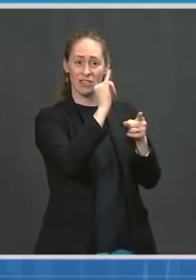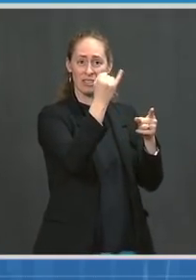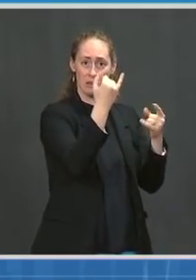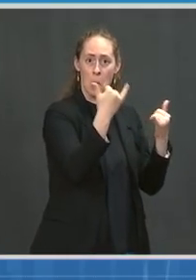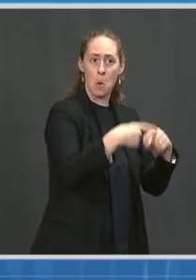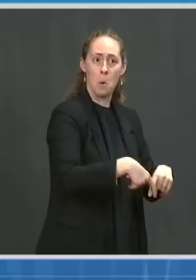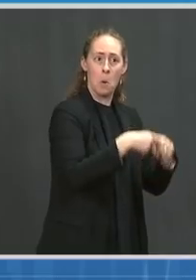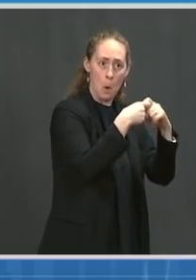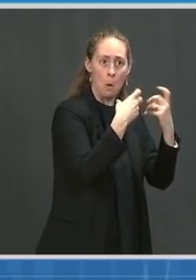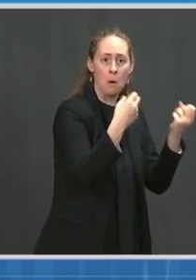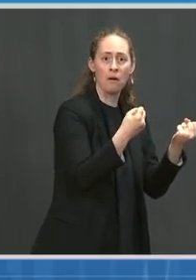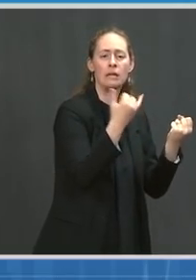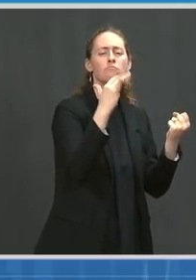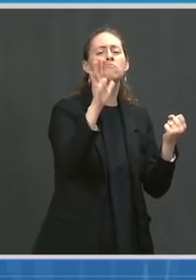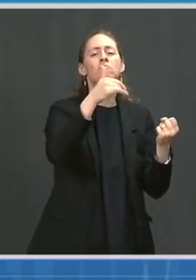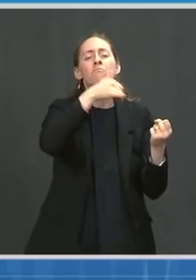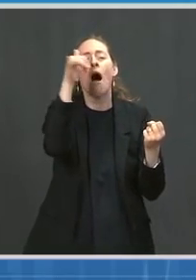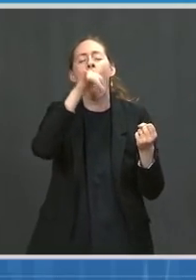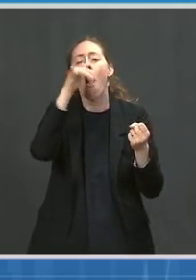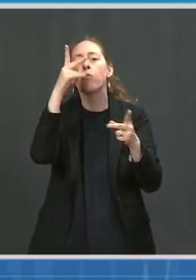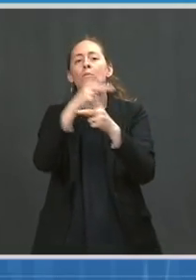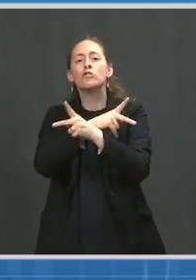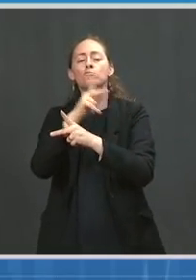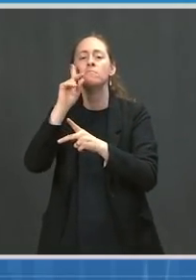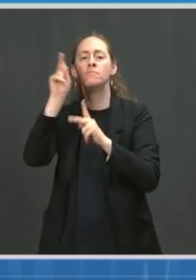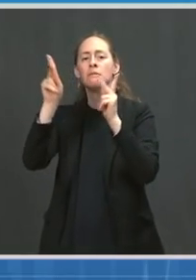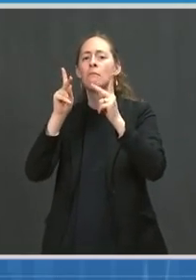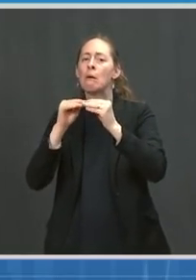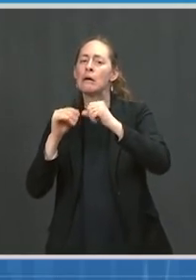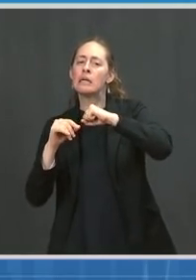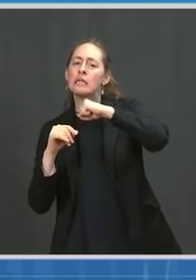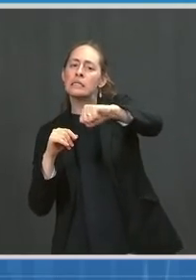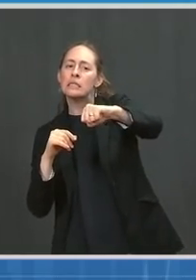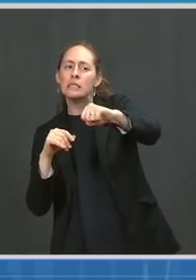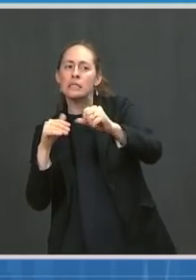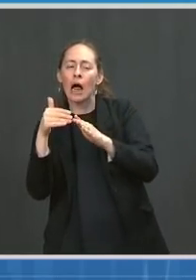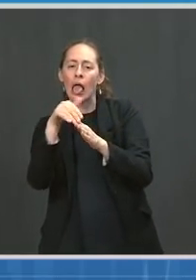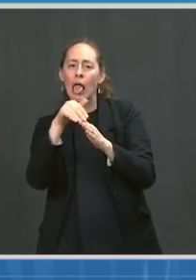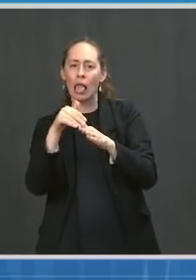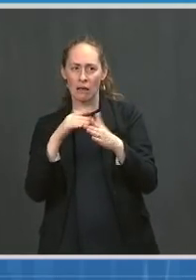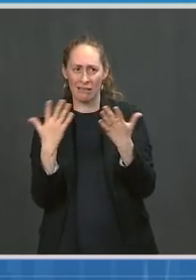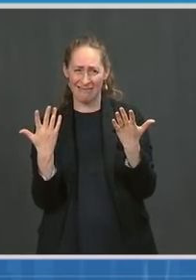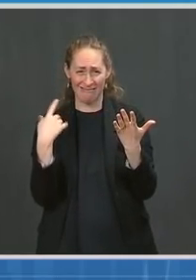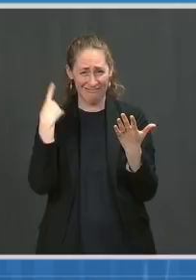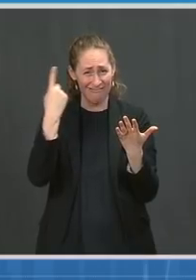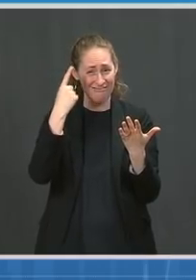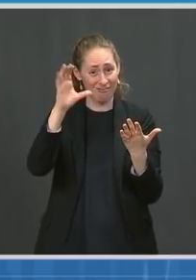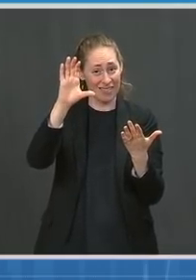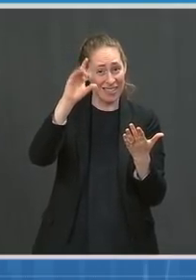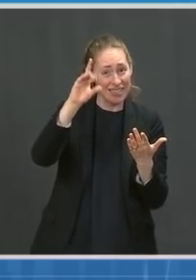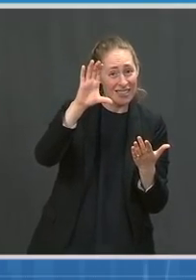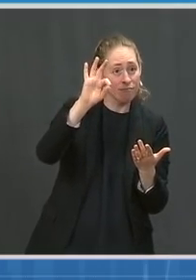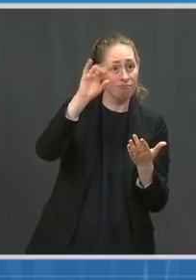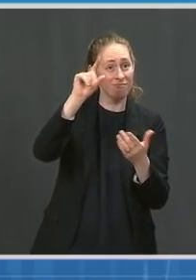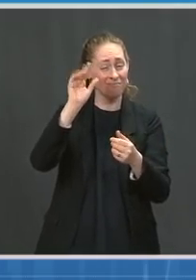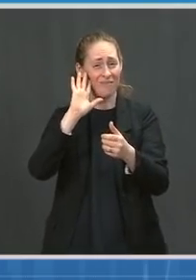say, community health centers and local governments and help them with this? Mr. Zients: Why don't -- why don't I go first there, and then, Drs. Fauci and Walensky,